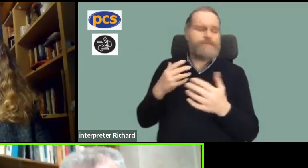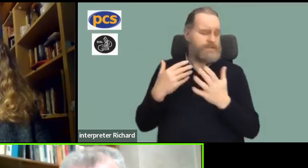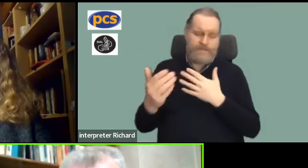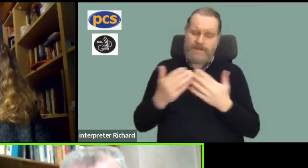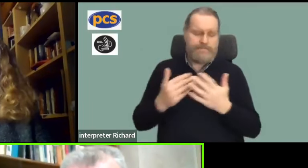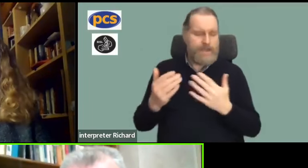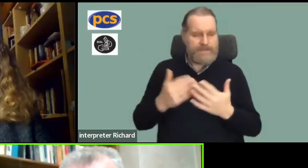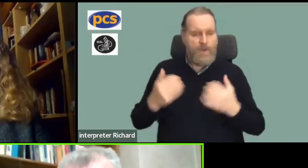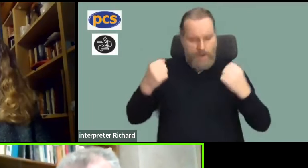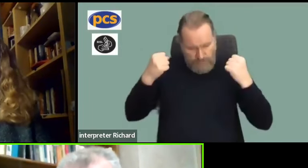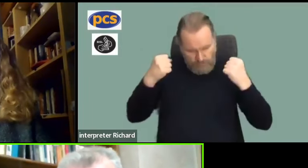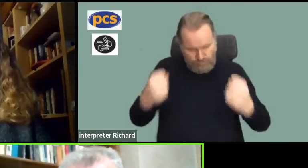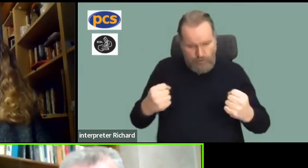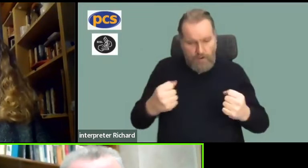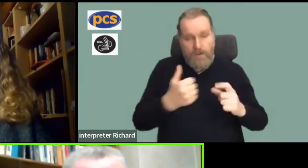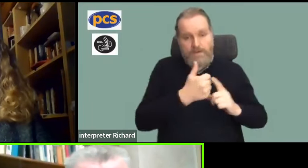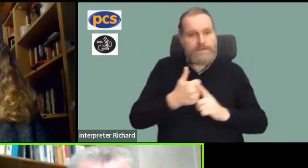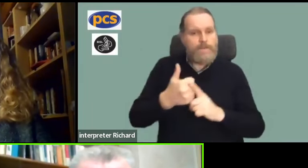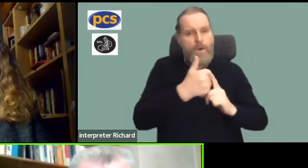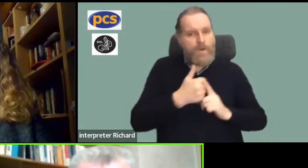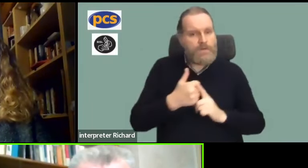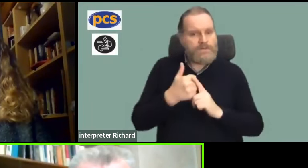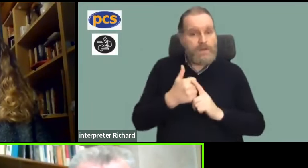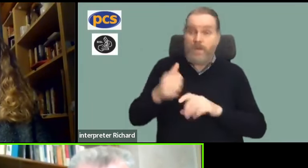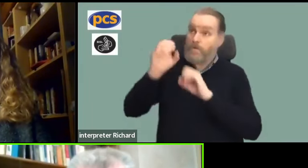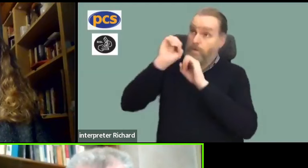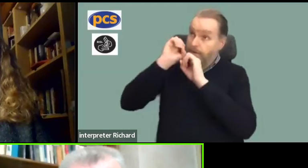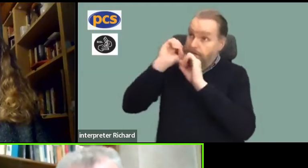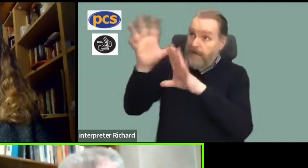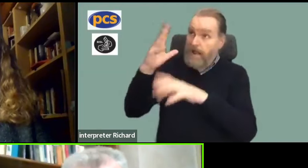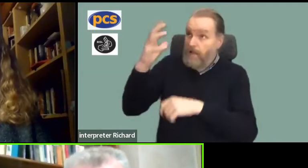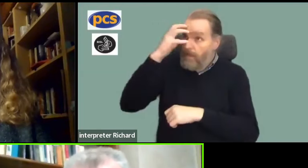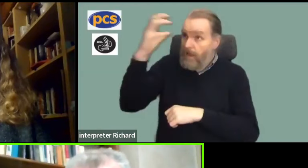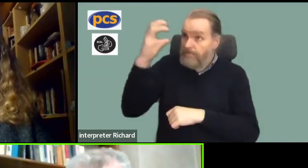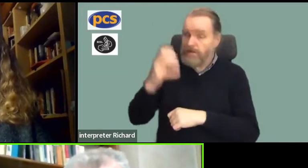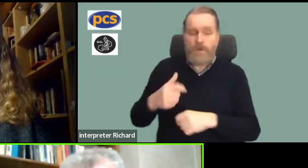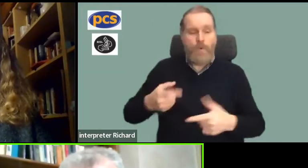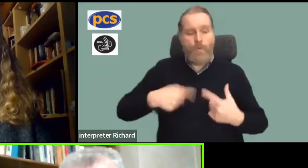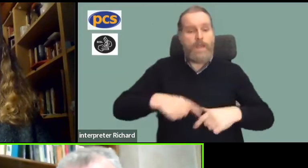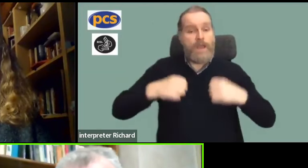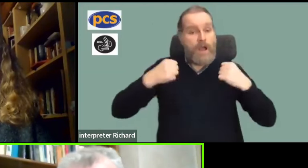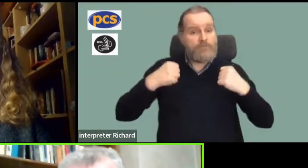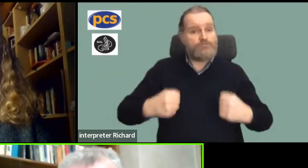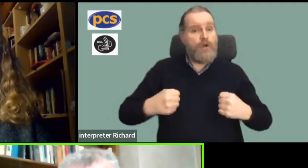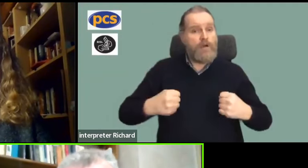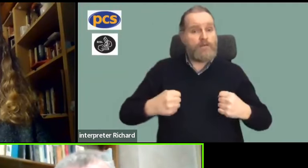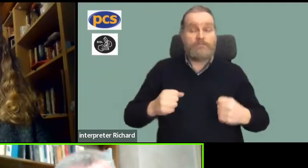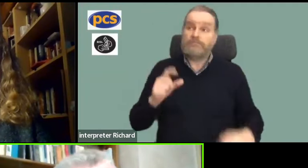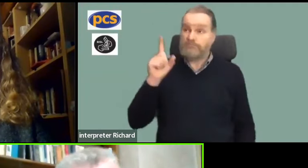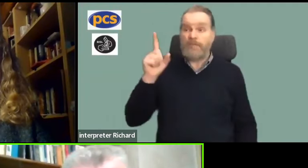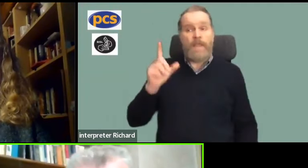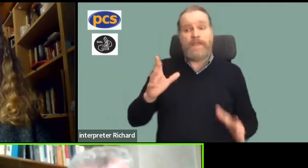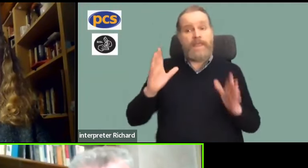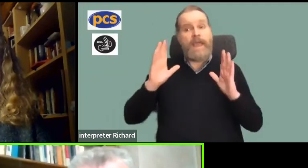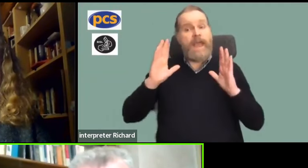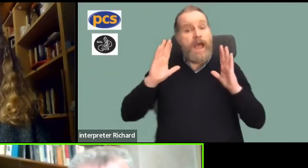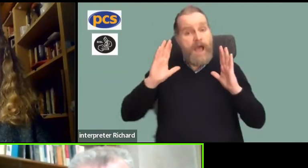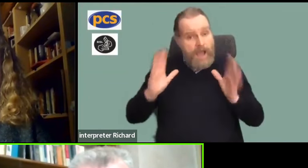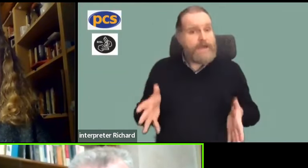Sticking together. Actually, we can cause them all problems and t they ever have had t I ever have had before. The I ever have had before. The minute they get that message Hopefully, they realize anything d to put some